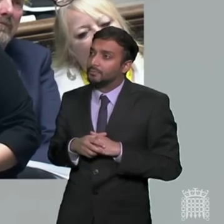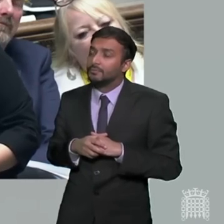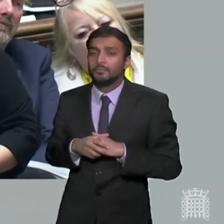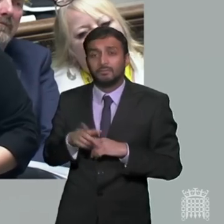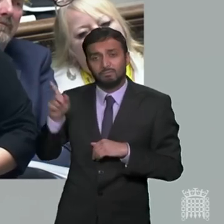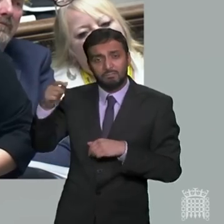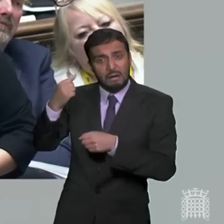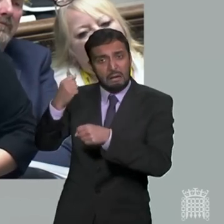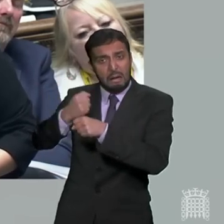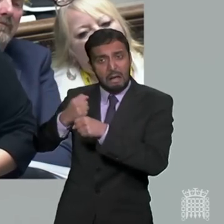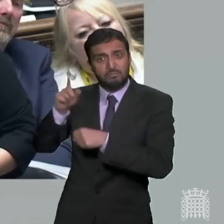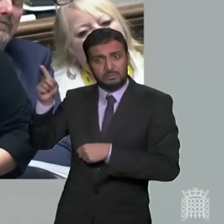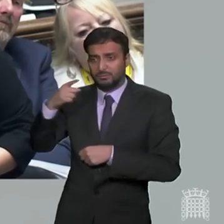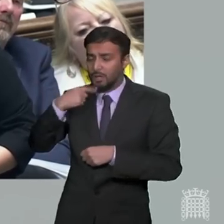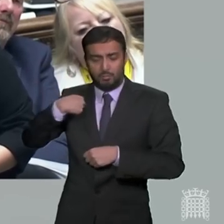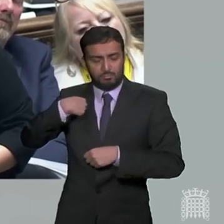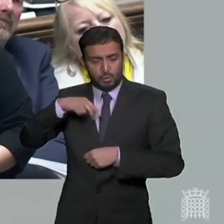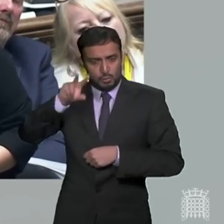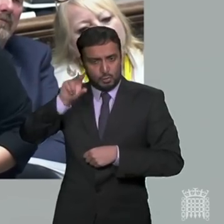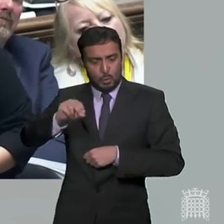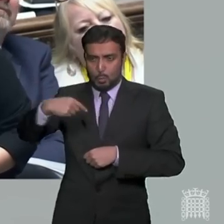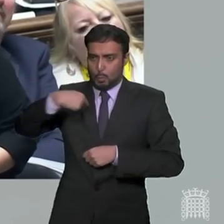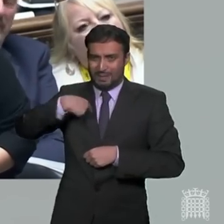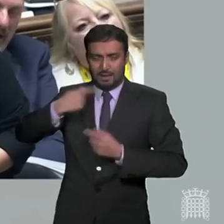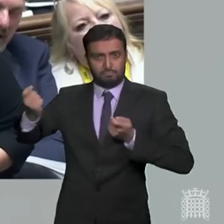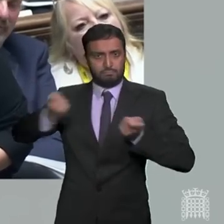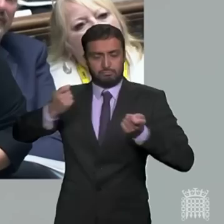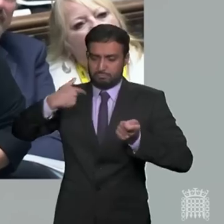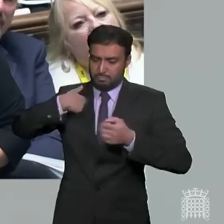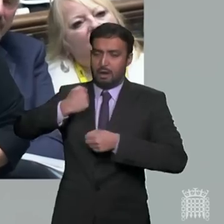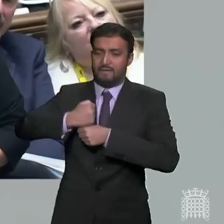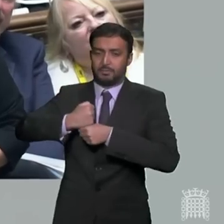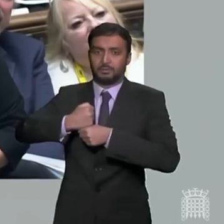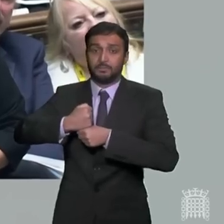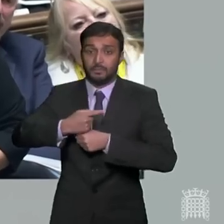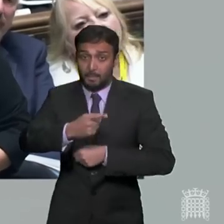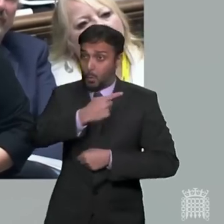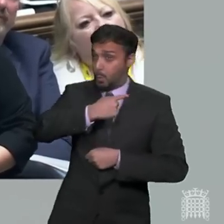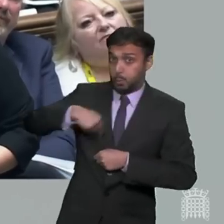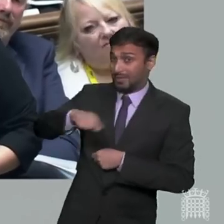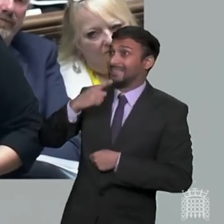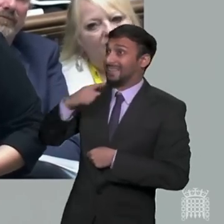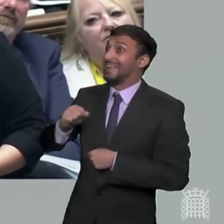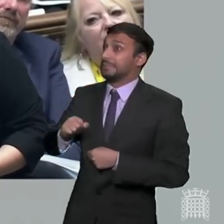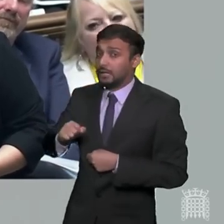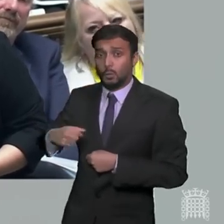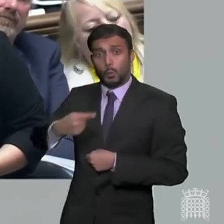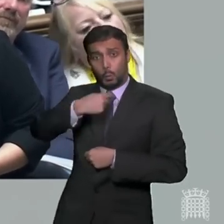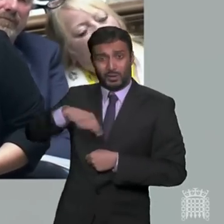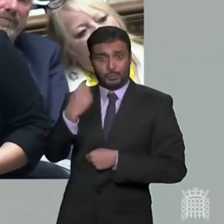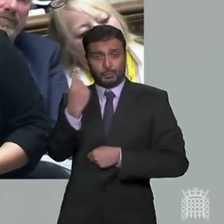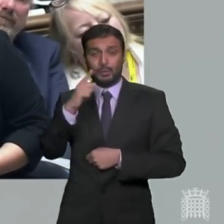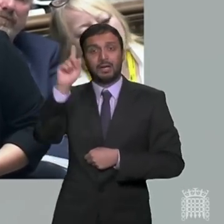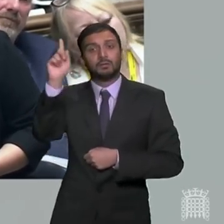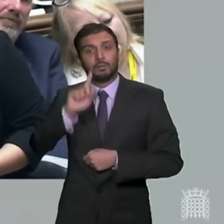Well we say yes—and we are the people.”It is the people in Scotland who have to be heard.